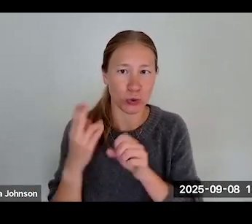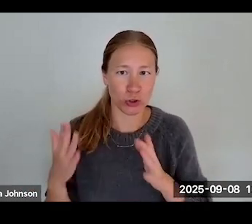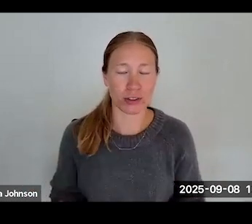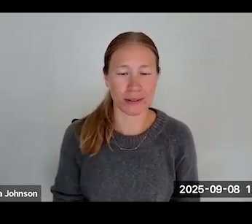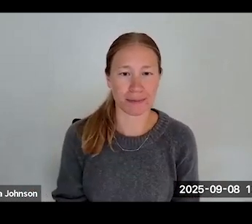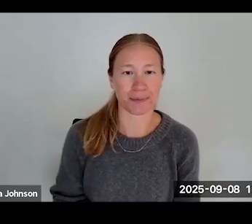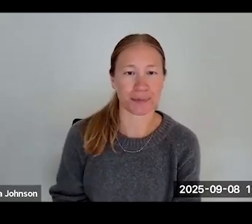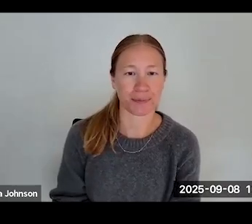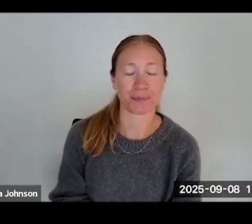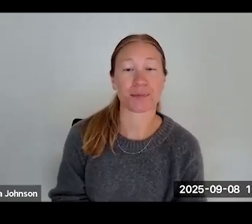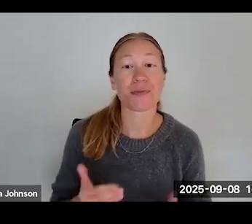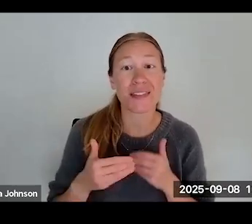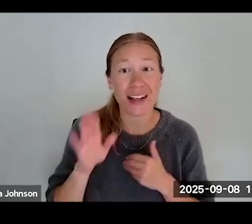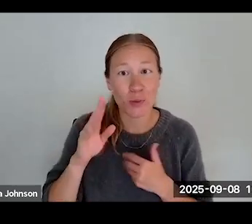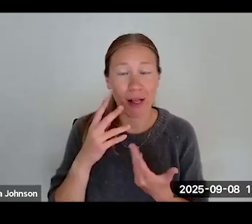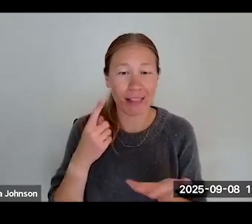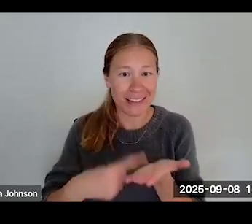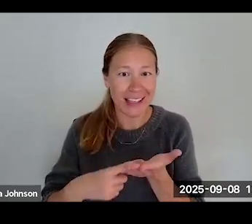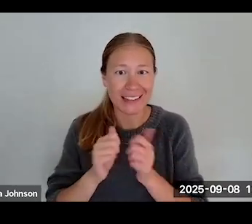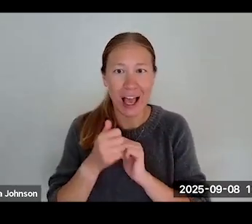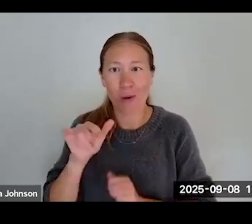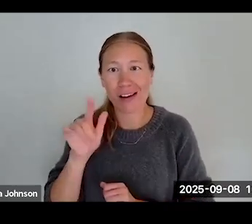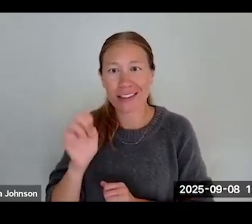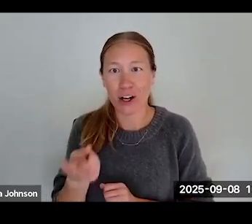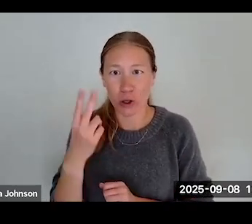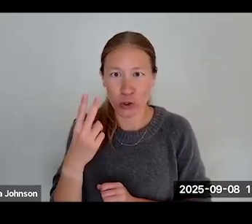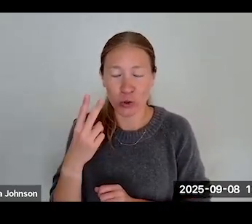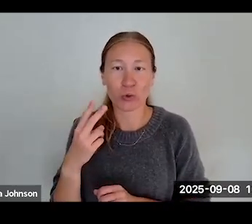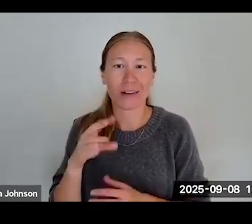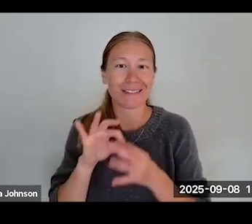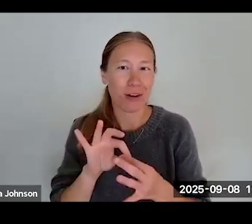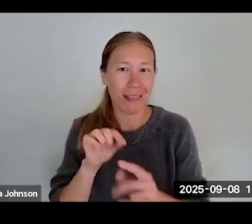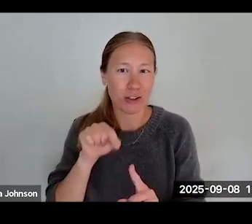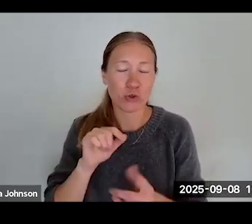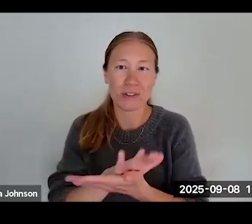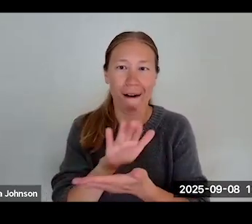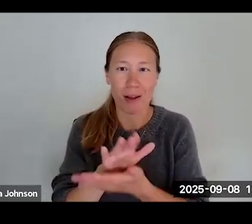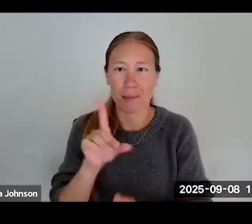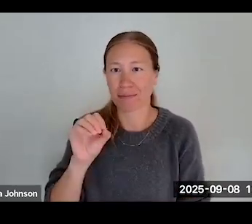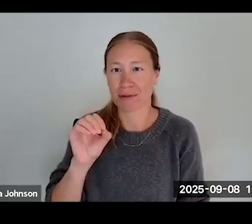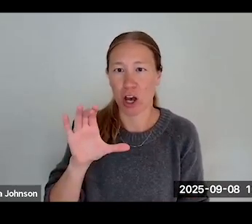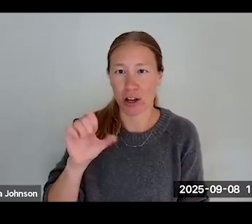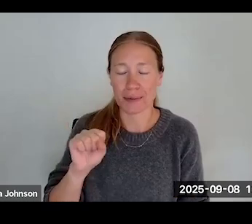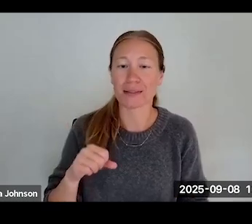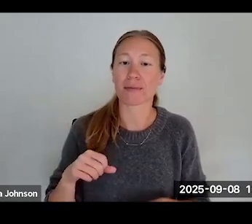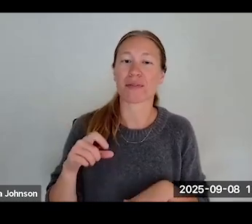Next, we'll explore how the Title II criteria apply to documents. So documents do generally need to be accessible